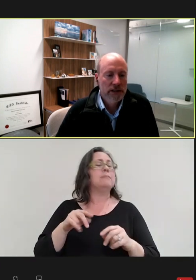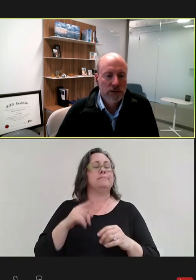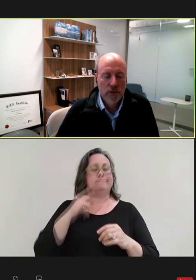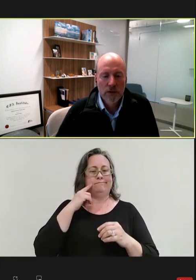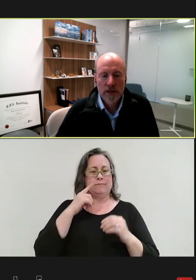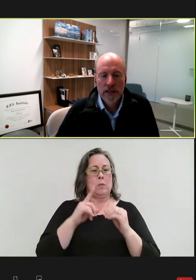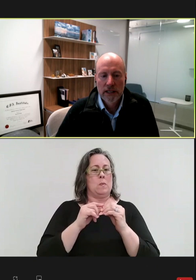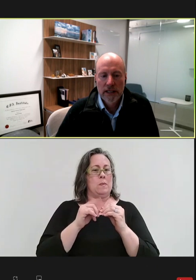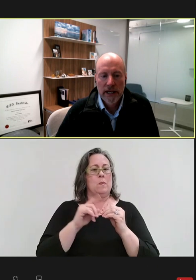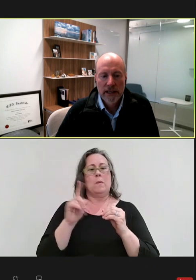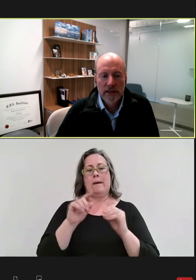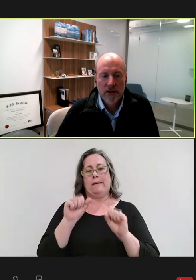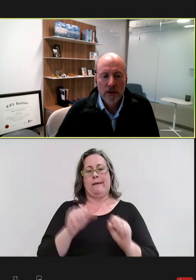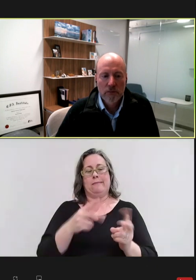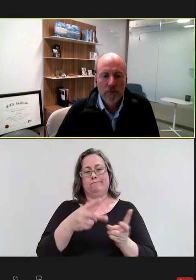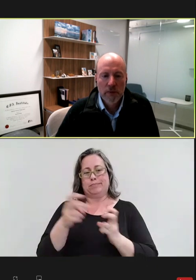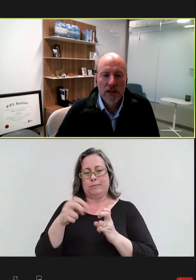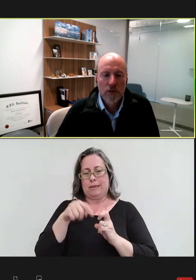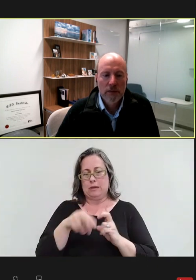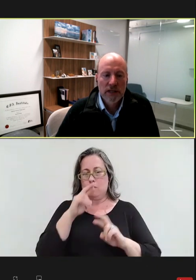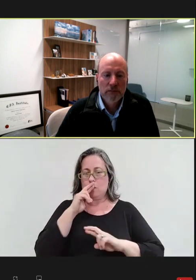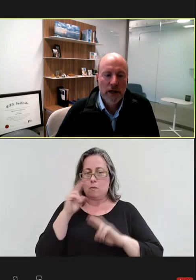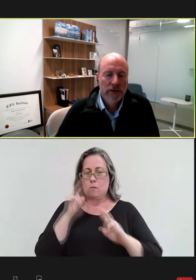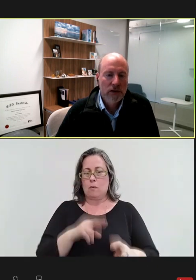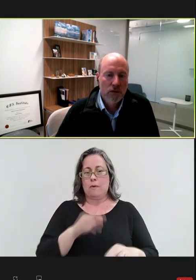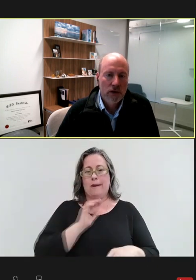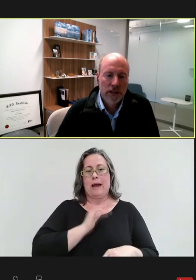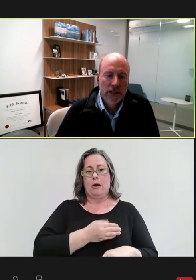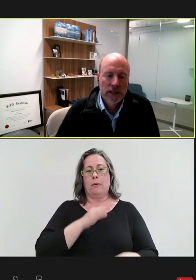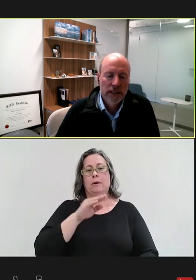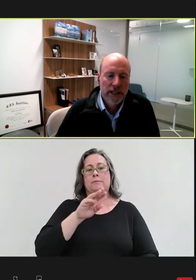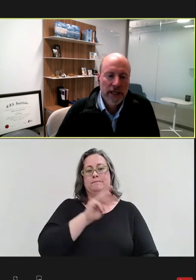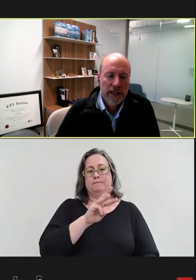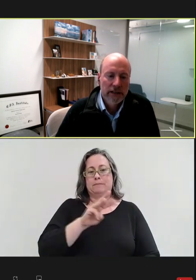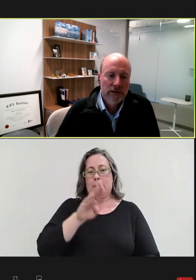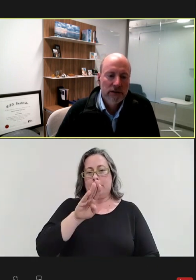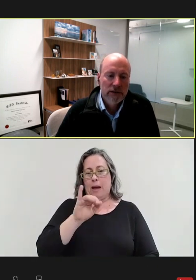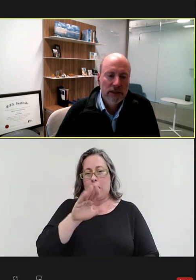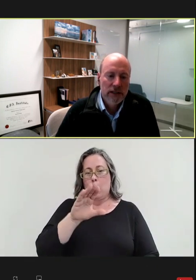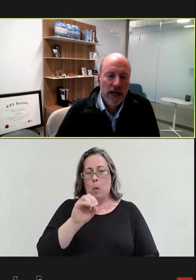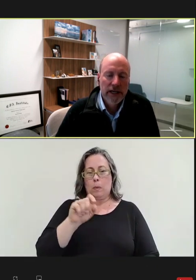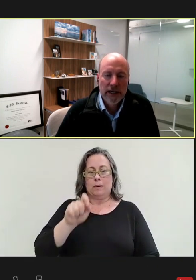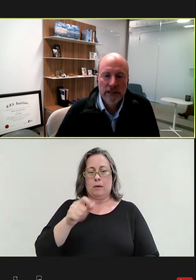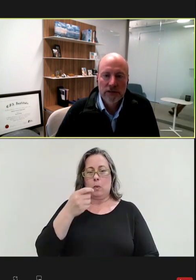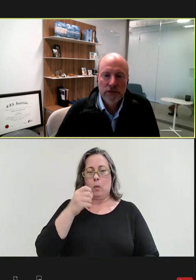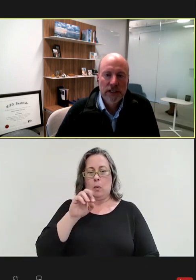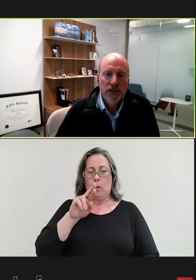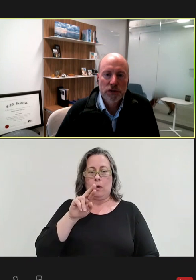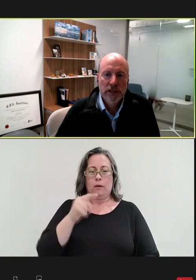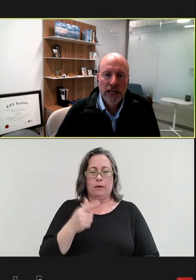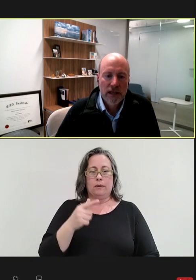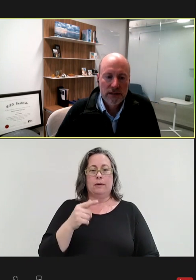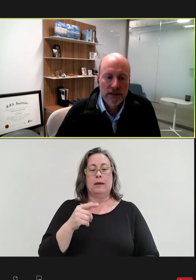this report at our BIO website, bio.org. And the IA stands for Industry Analysis,